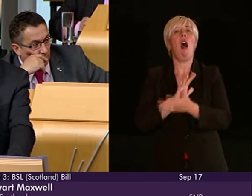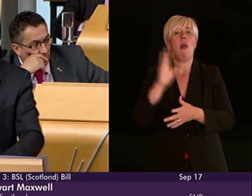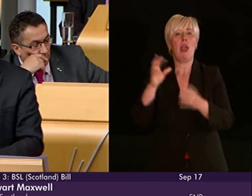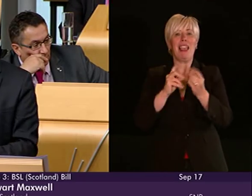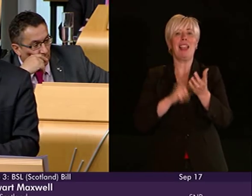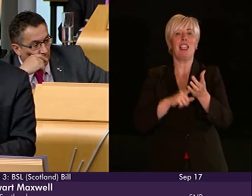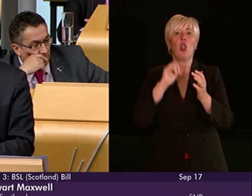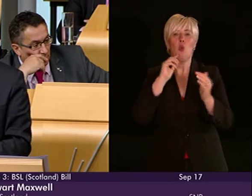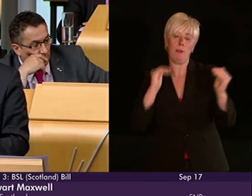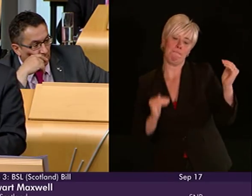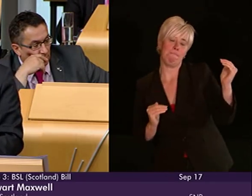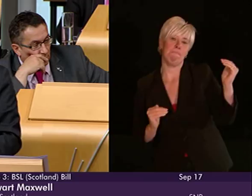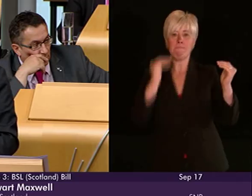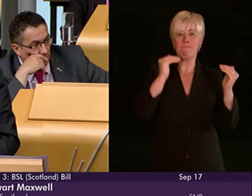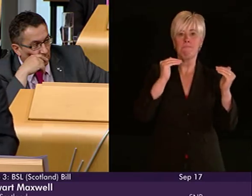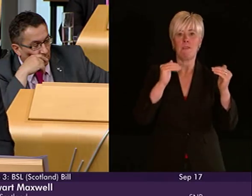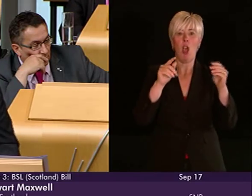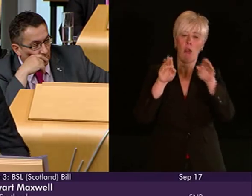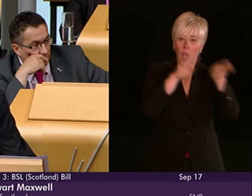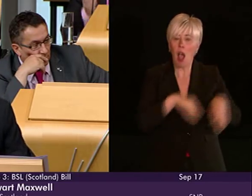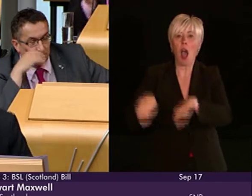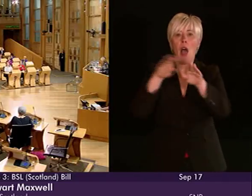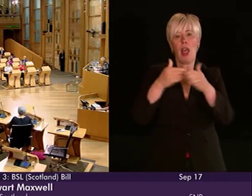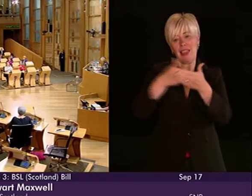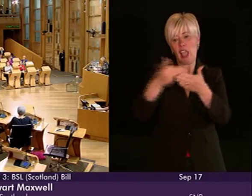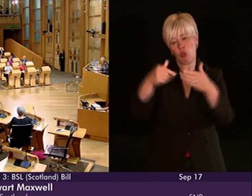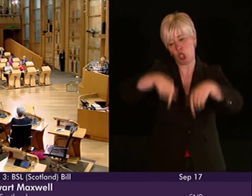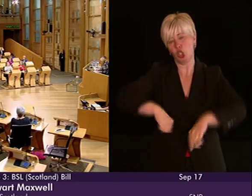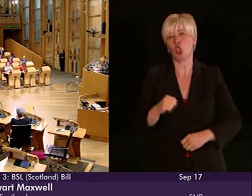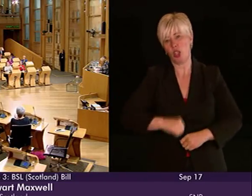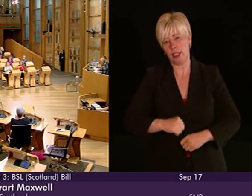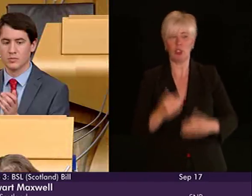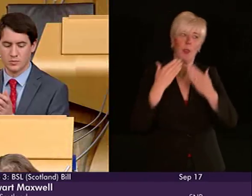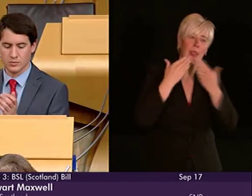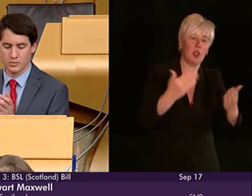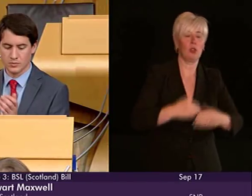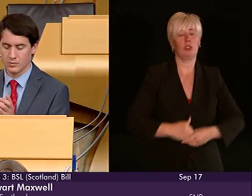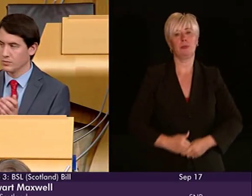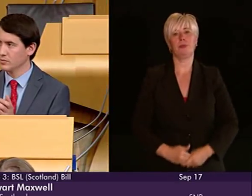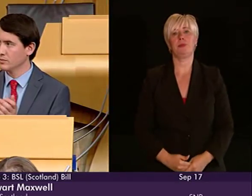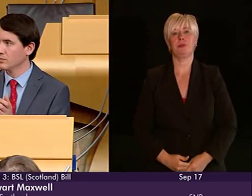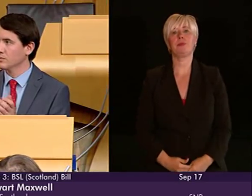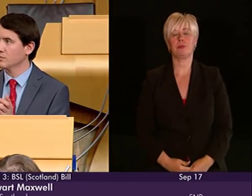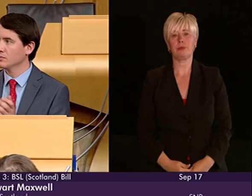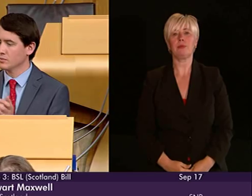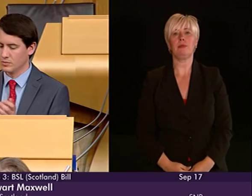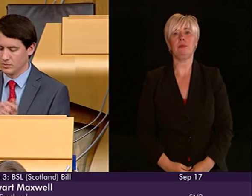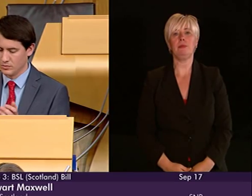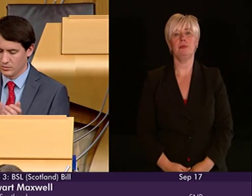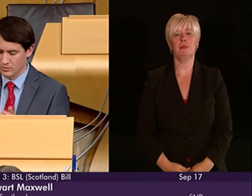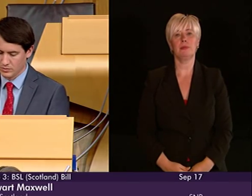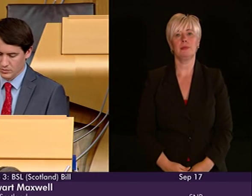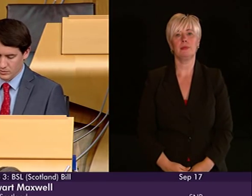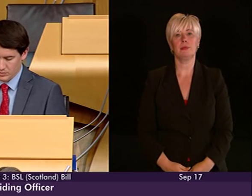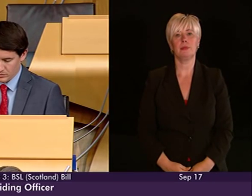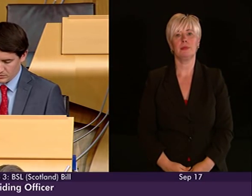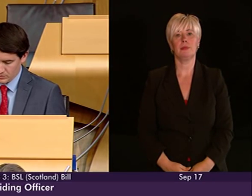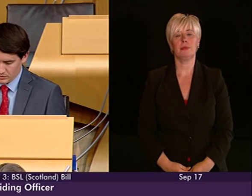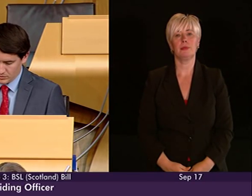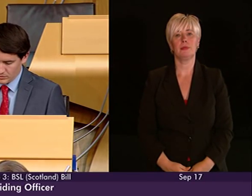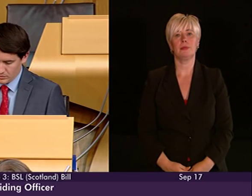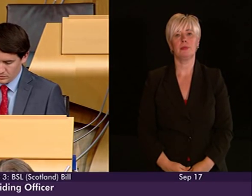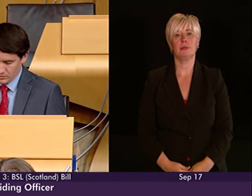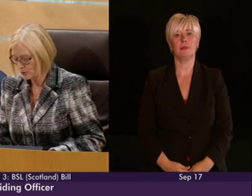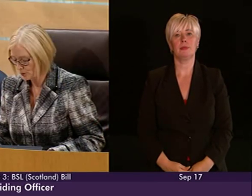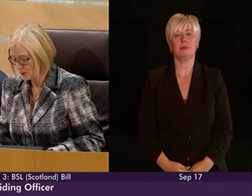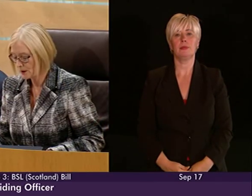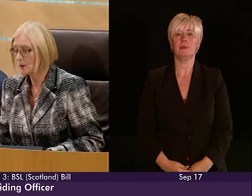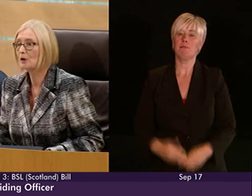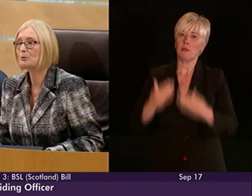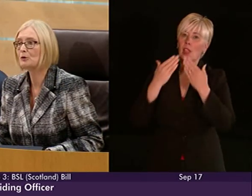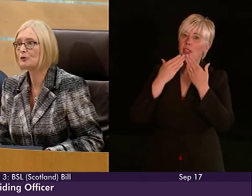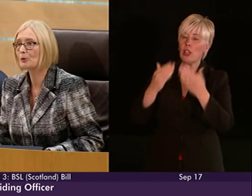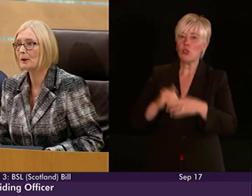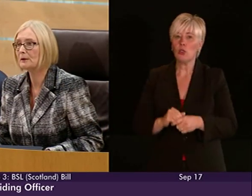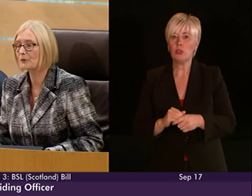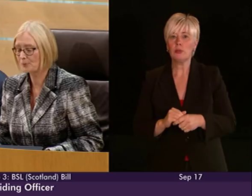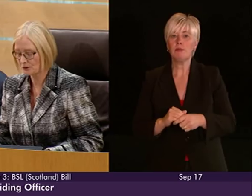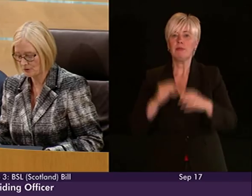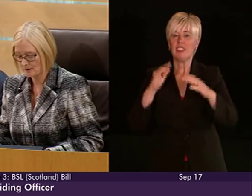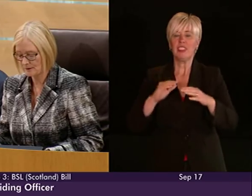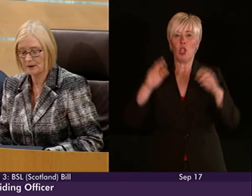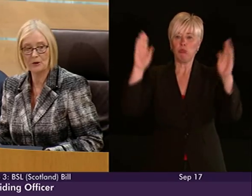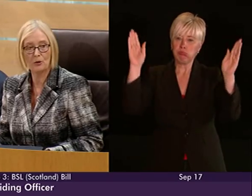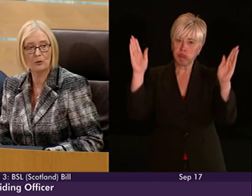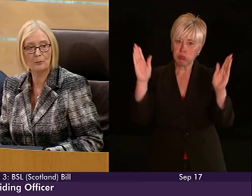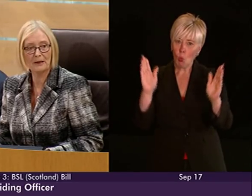equal footing with the other languages of Scotland.